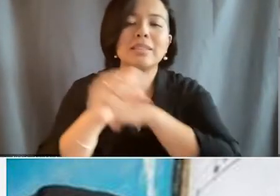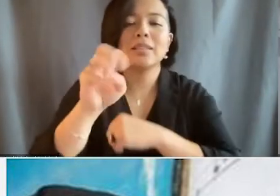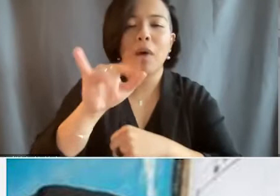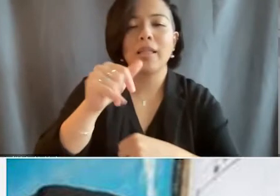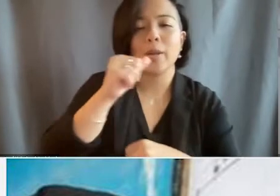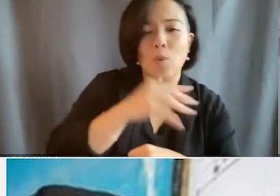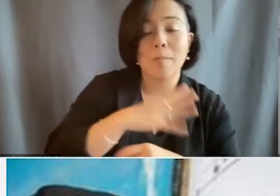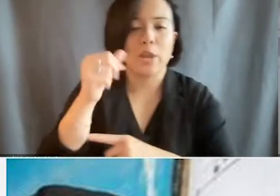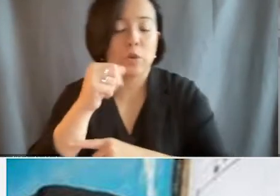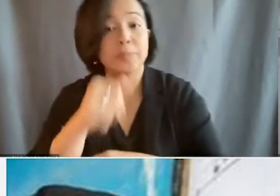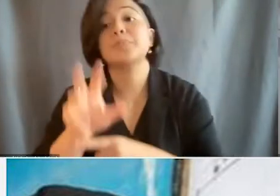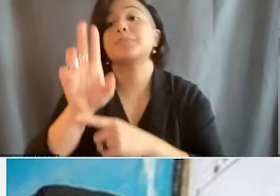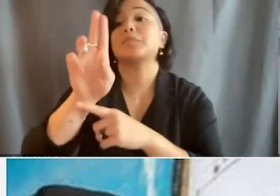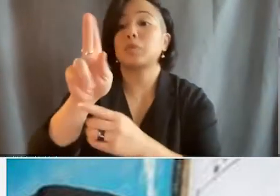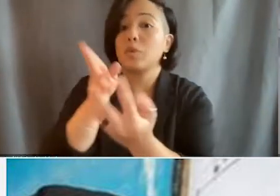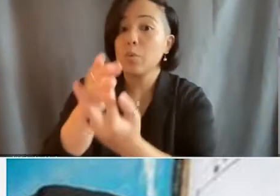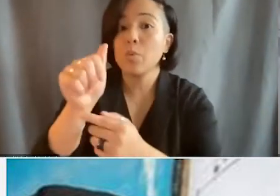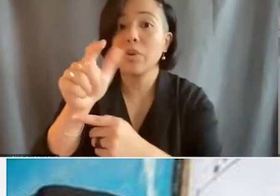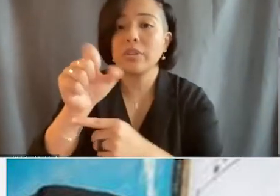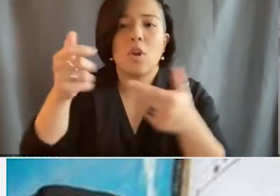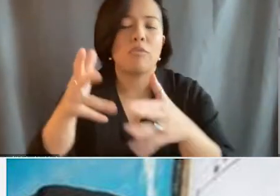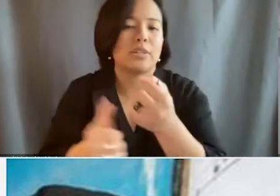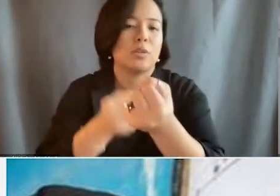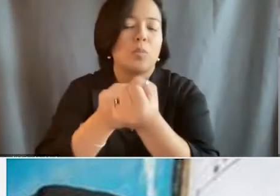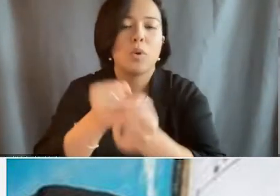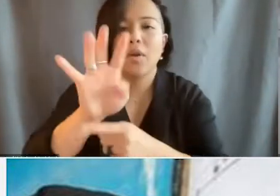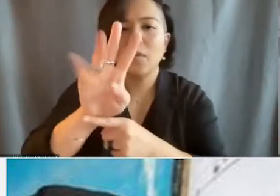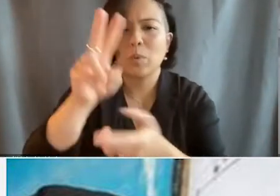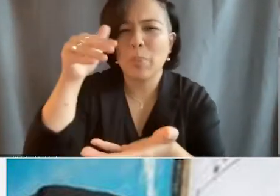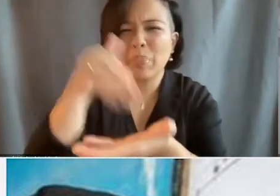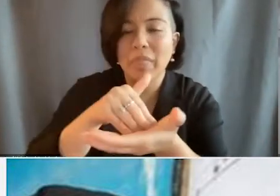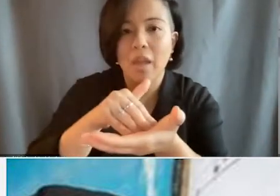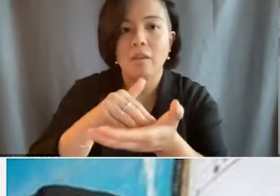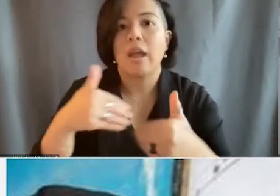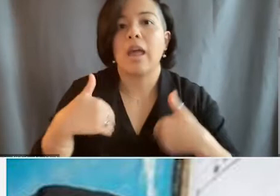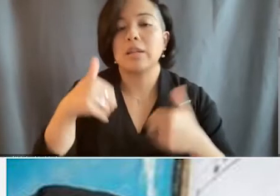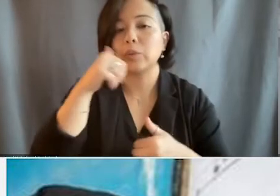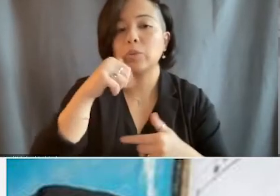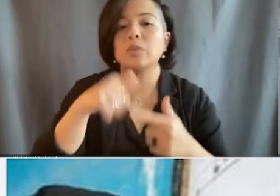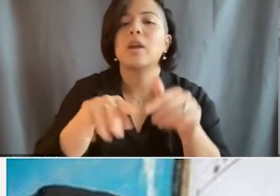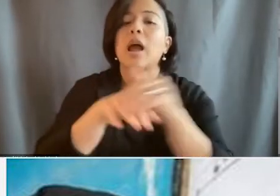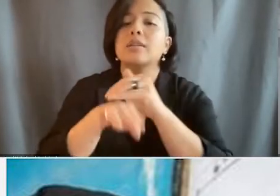the UK through AGES was already supporting 42, 000 adolescent girls to access primary school,